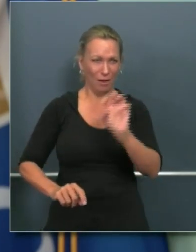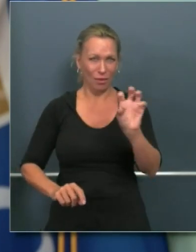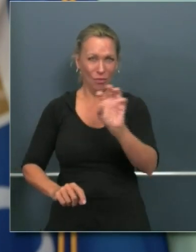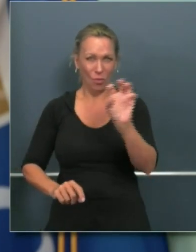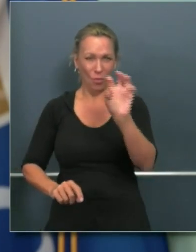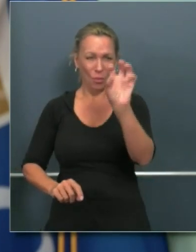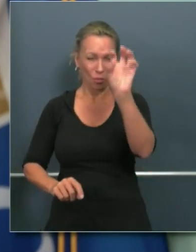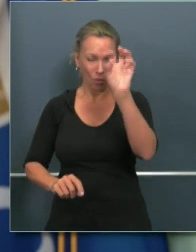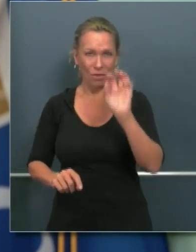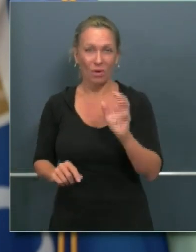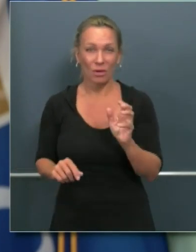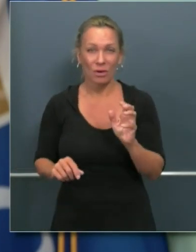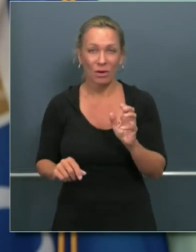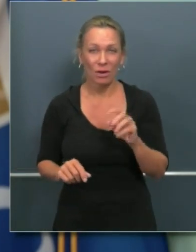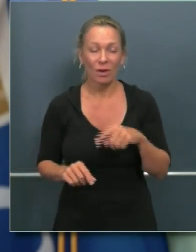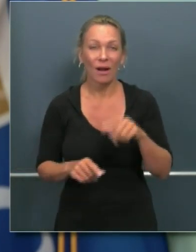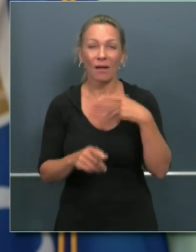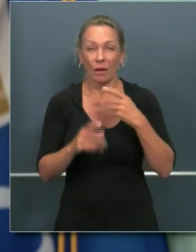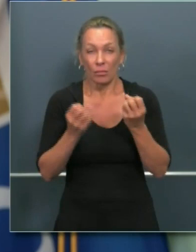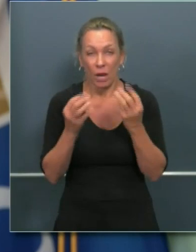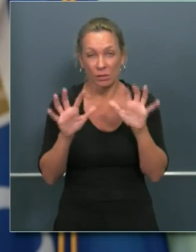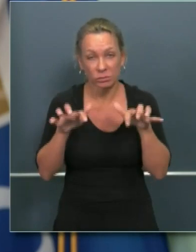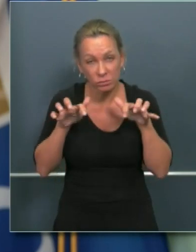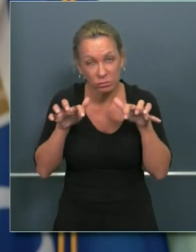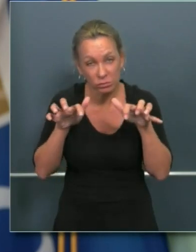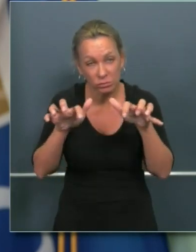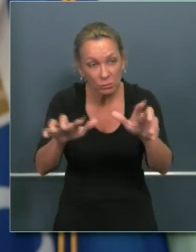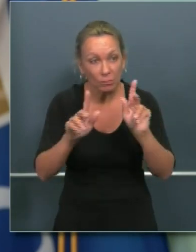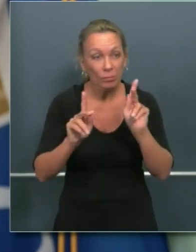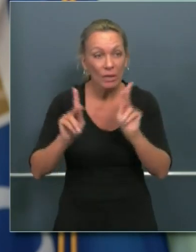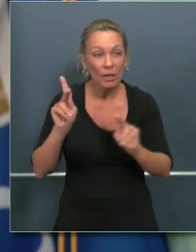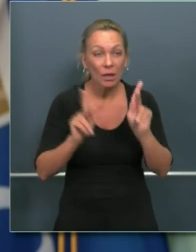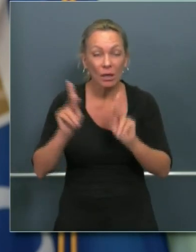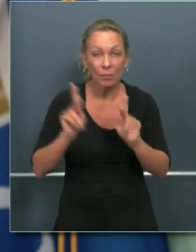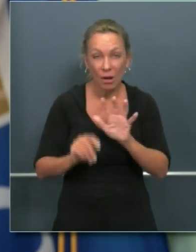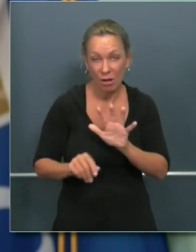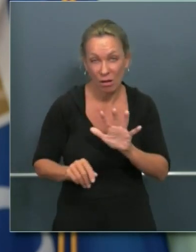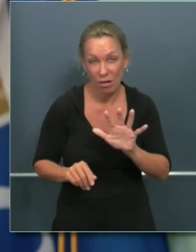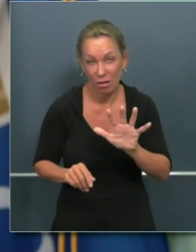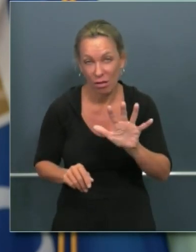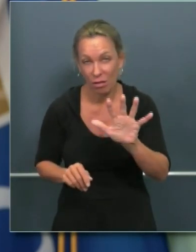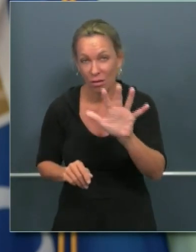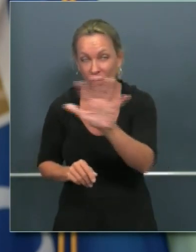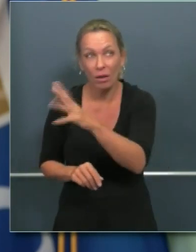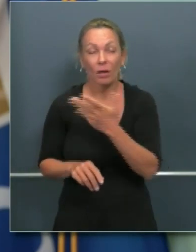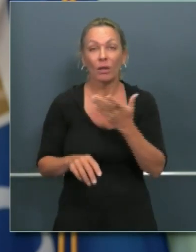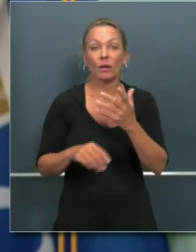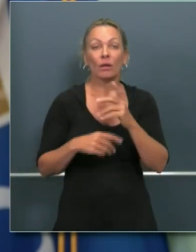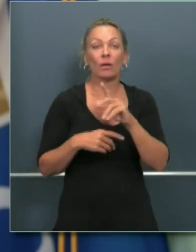WE TALK ABOUT OUR STATE. WE TALK ABOUT SCALE AND SIZE AND SCOPE THAT IS EQUIVALENT TO 21